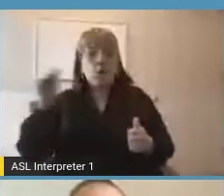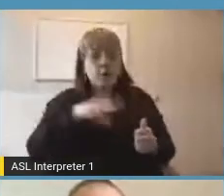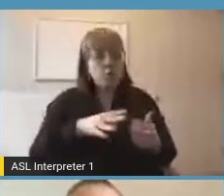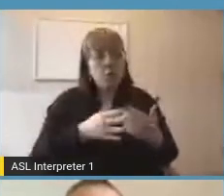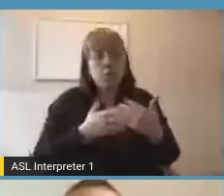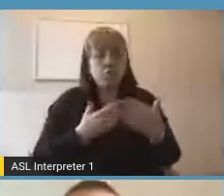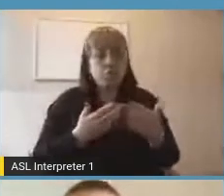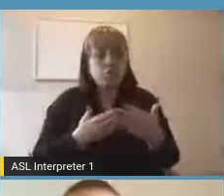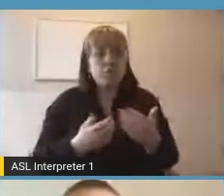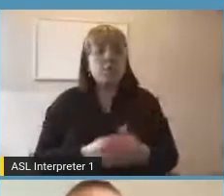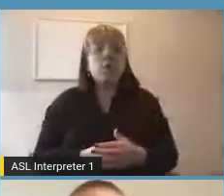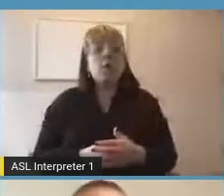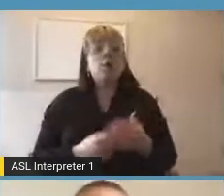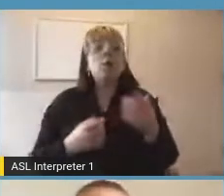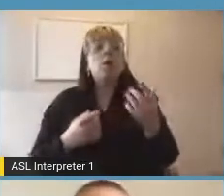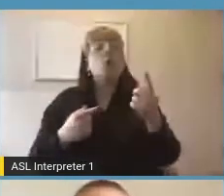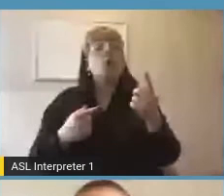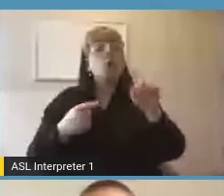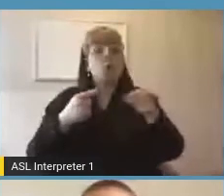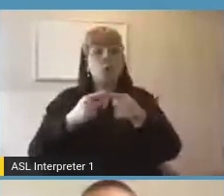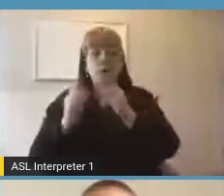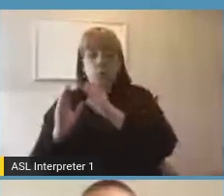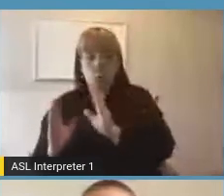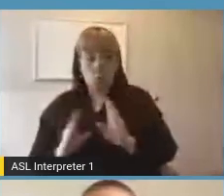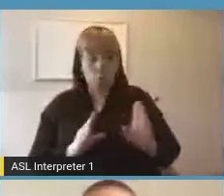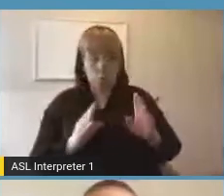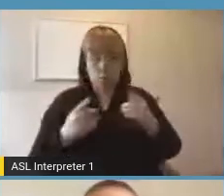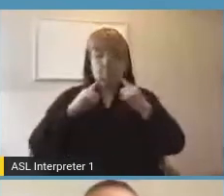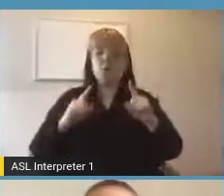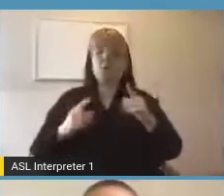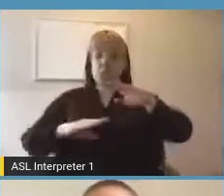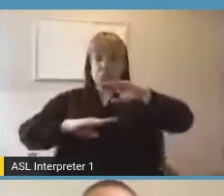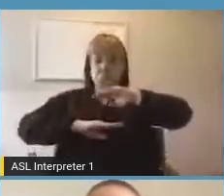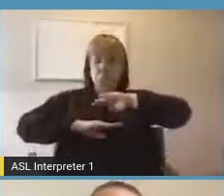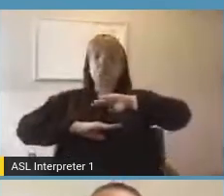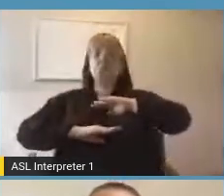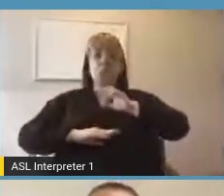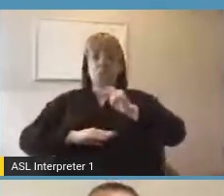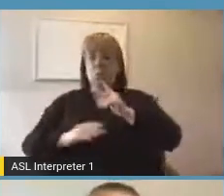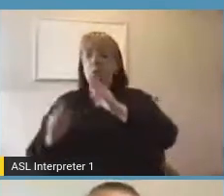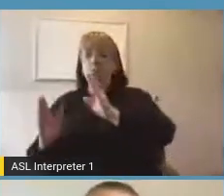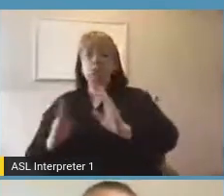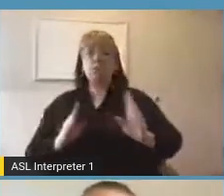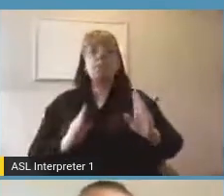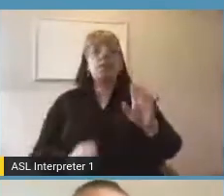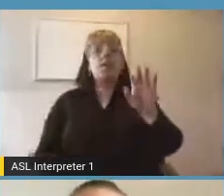Once everything is in order then I go through a round of fine-tune editing so making large